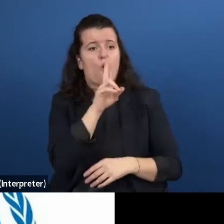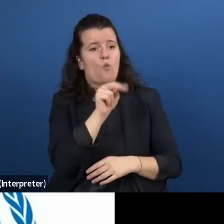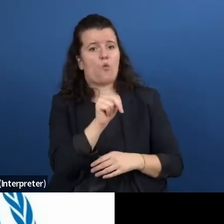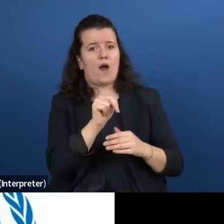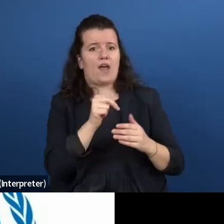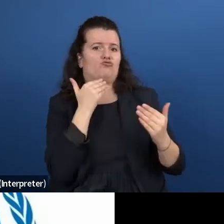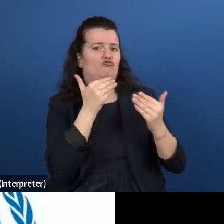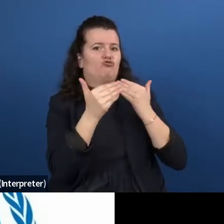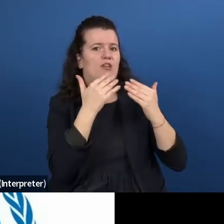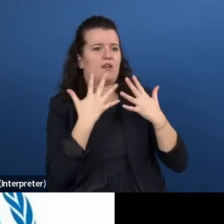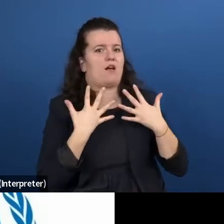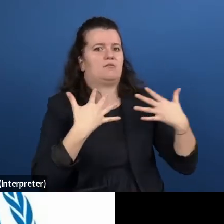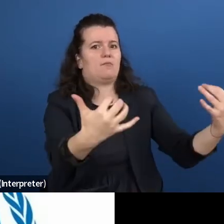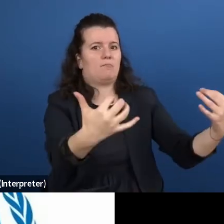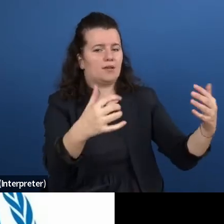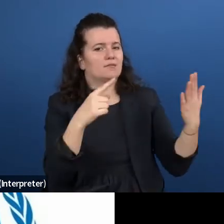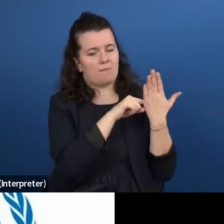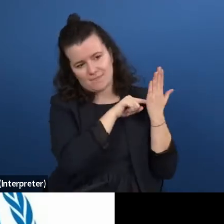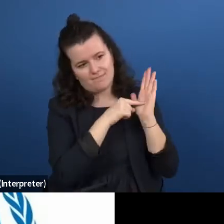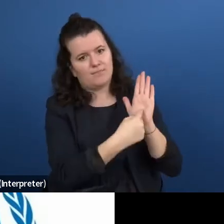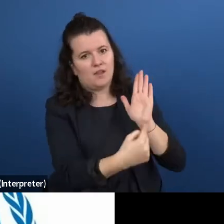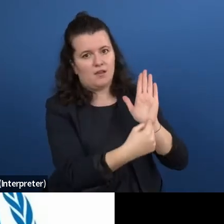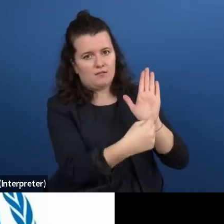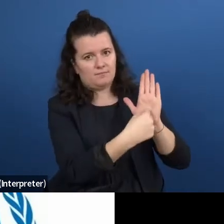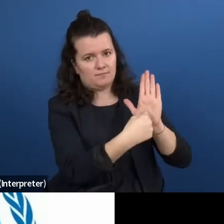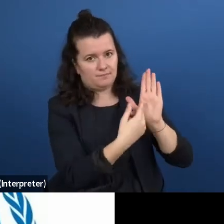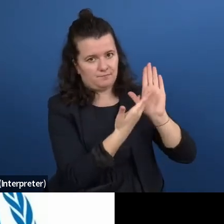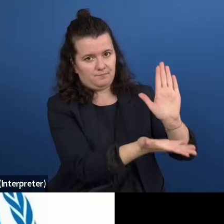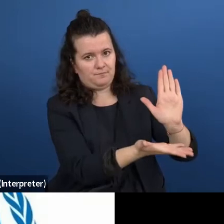First, on prevention, we need to be careful